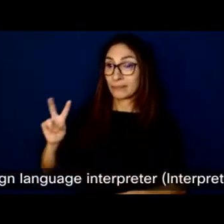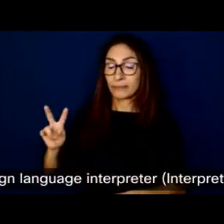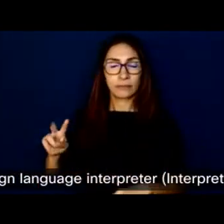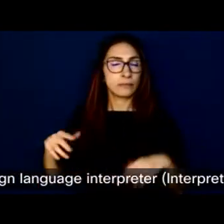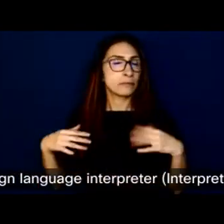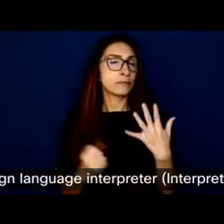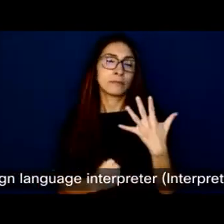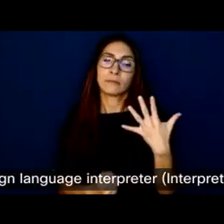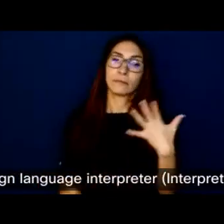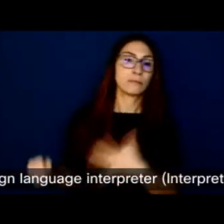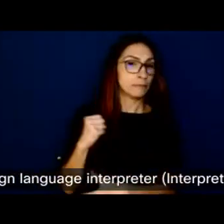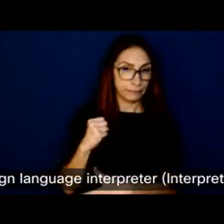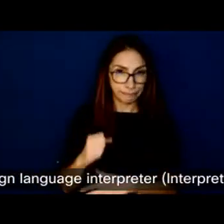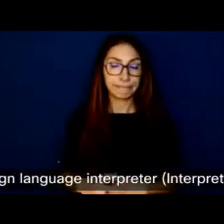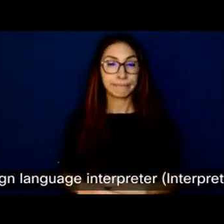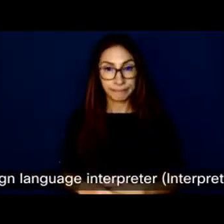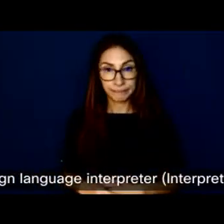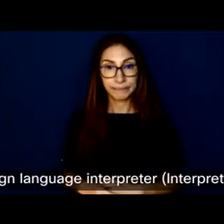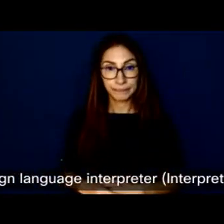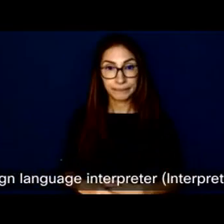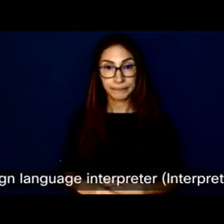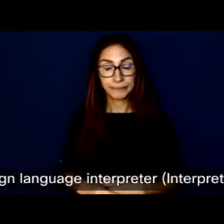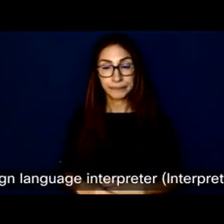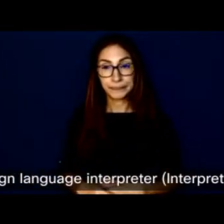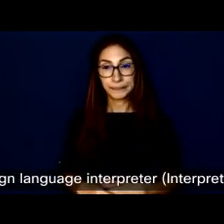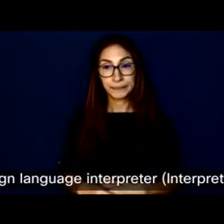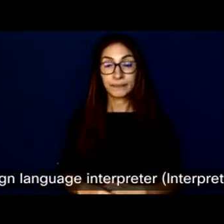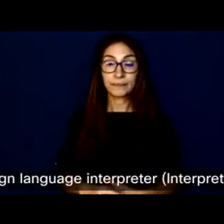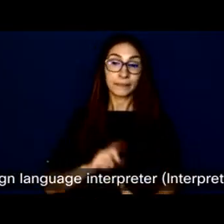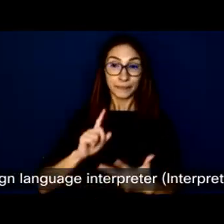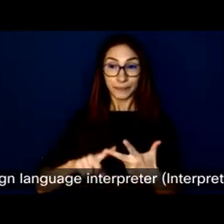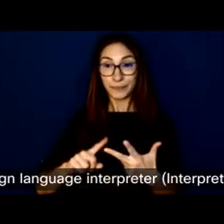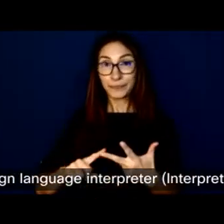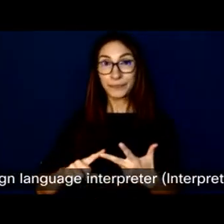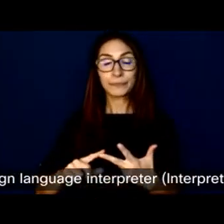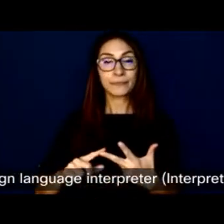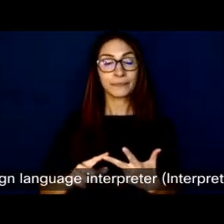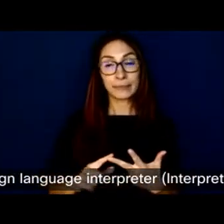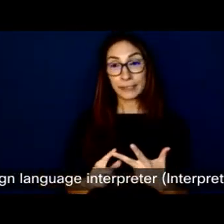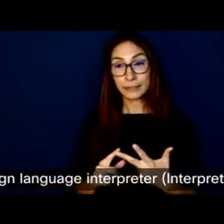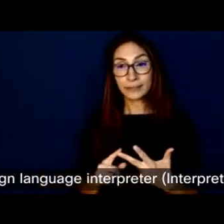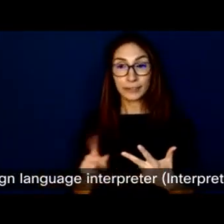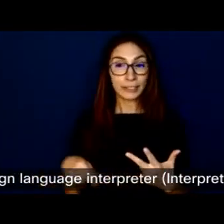process. And then thirdly, just being educated again on what HIV